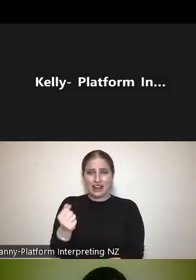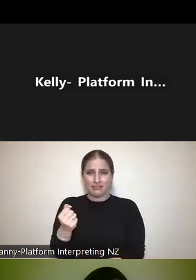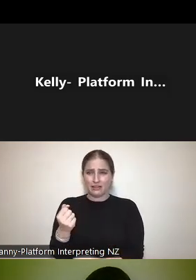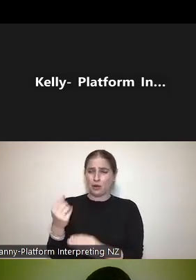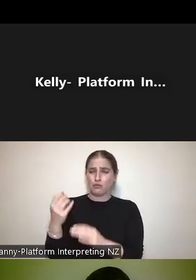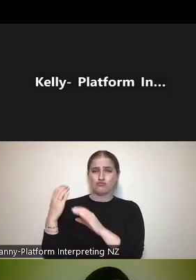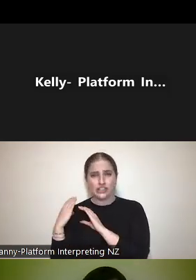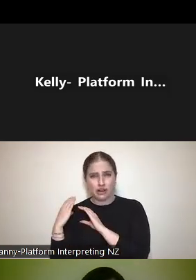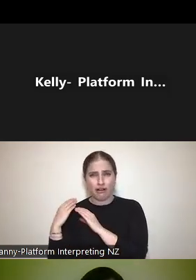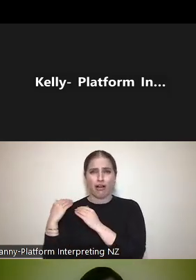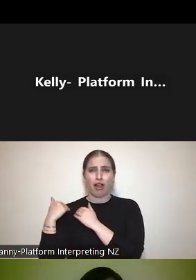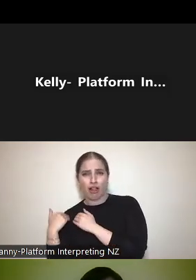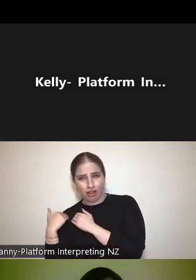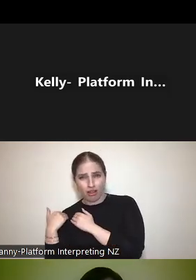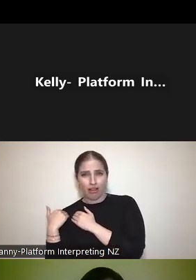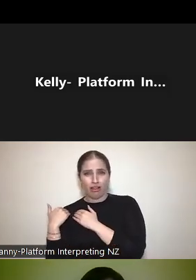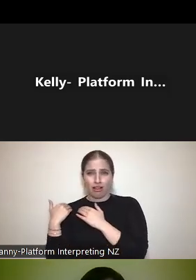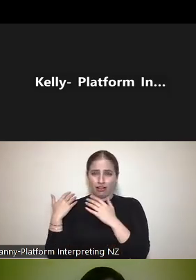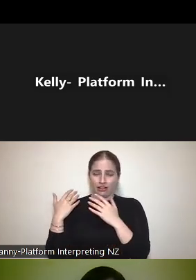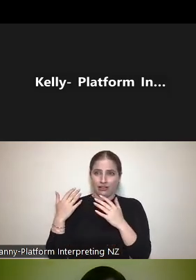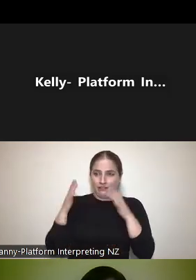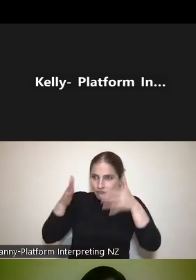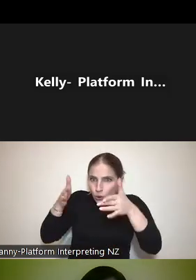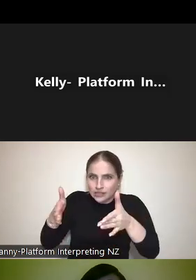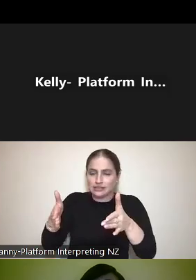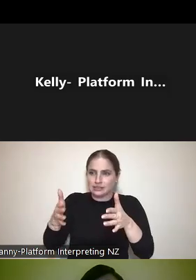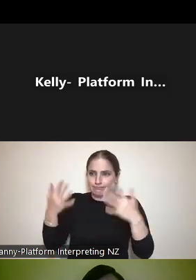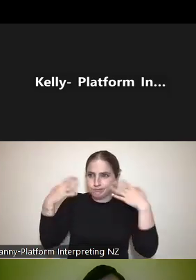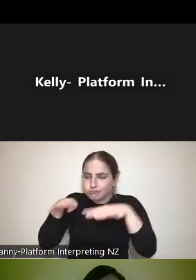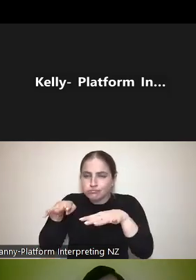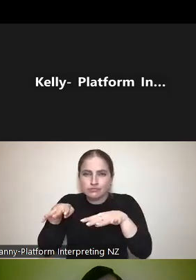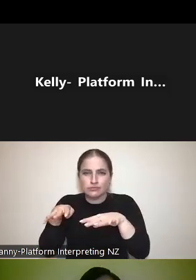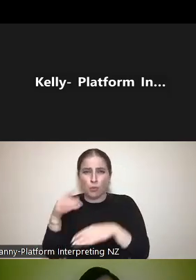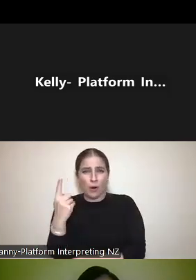all of the focus placed onto them. Something that I've found really, really